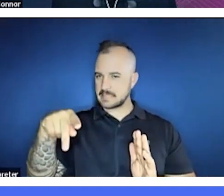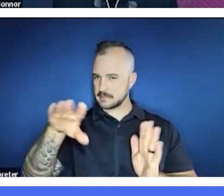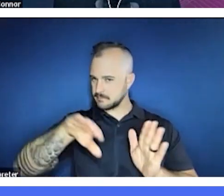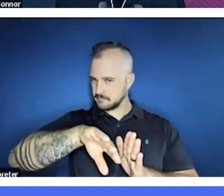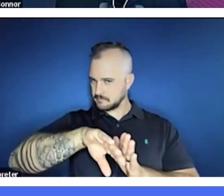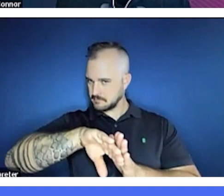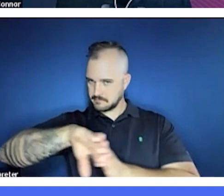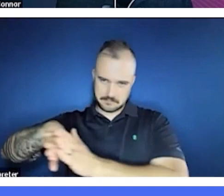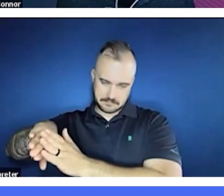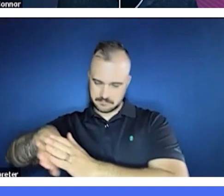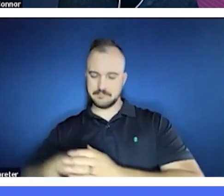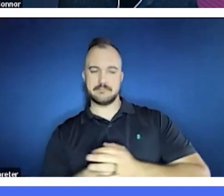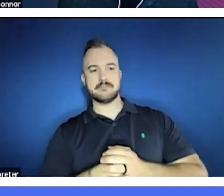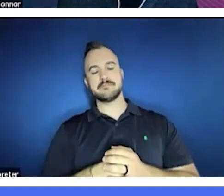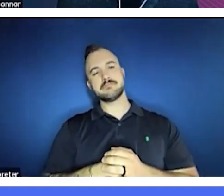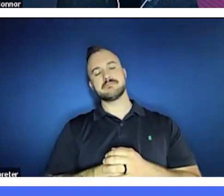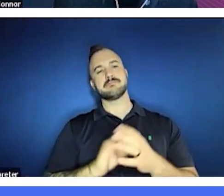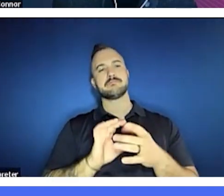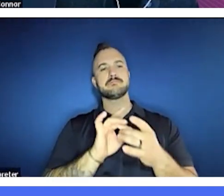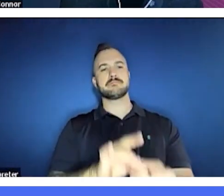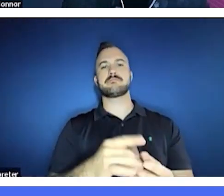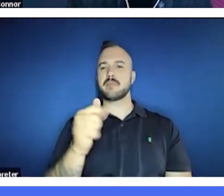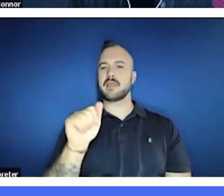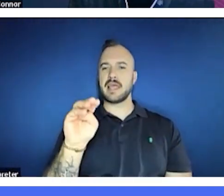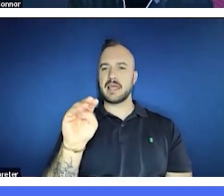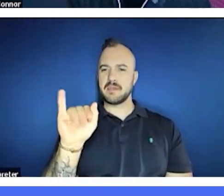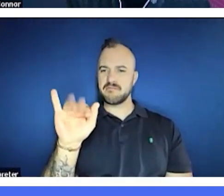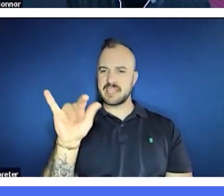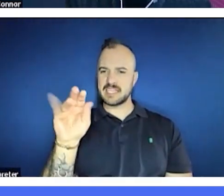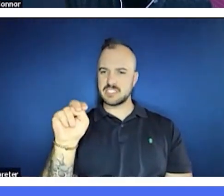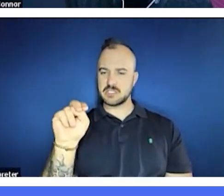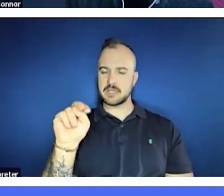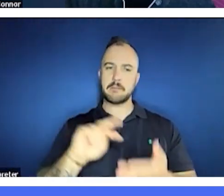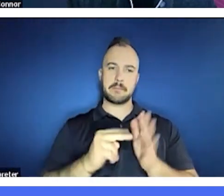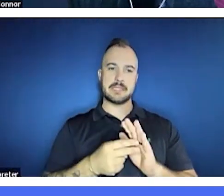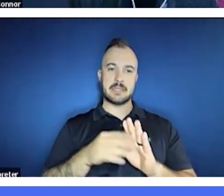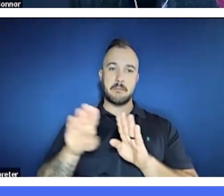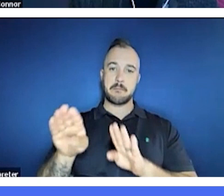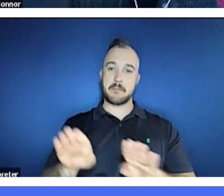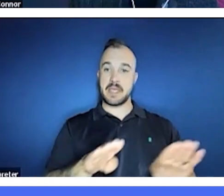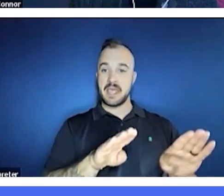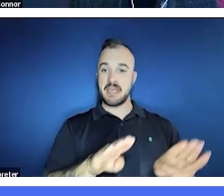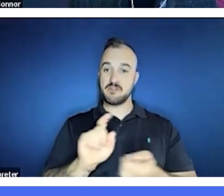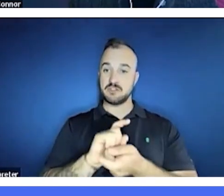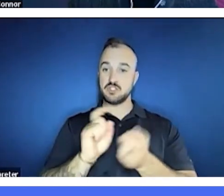And let's instead think about this idea of gamification. That's behavior changes when we enhance, recall